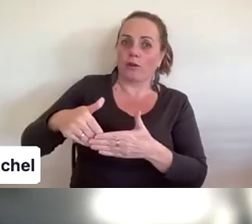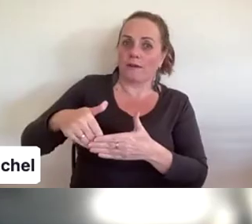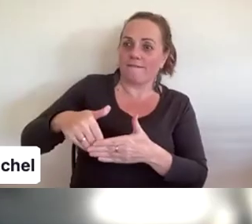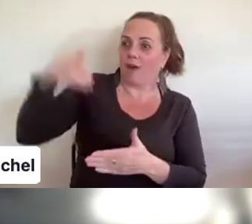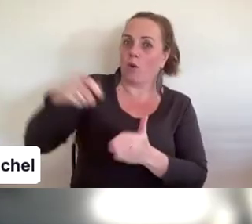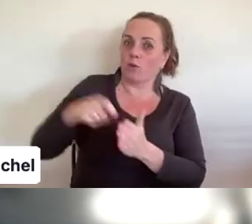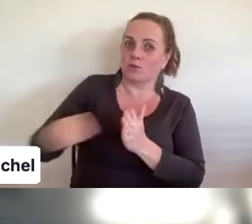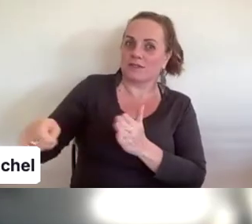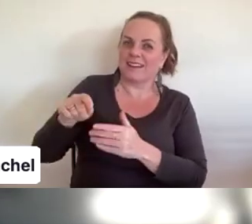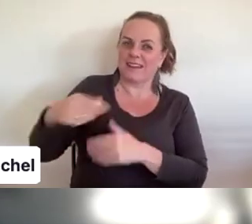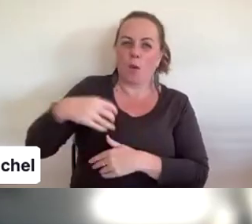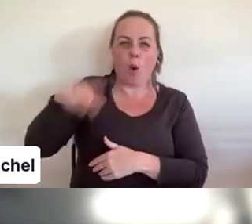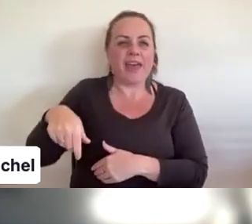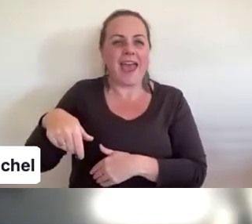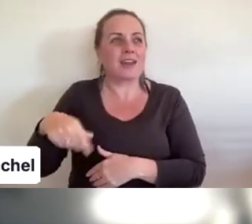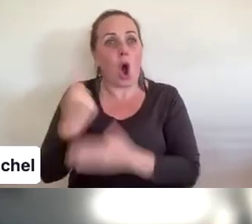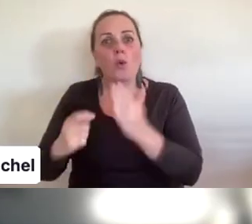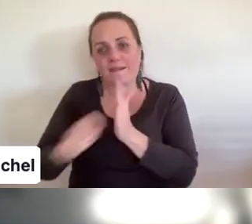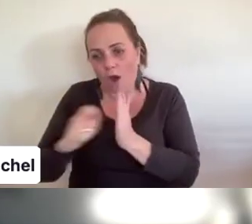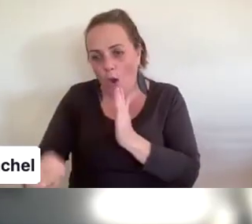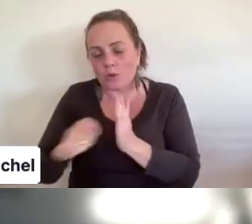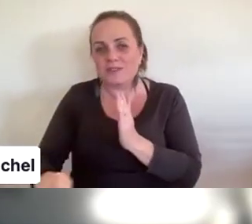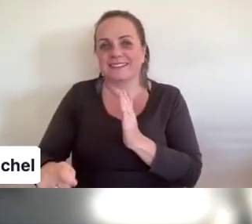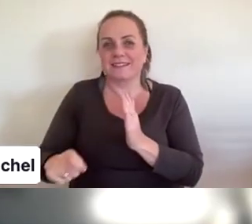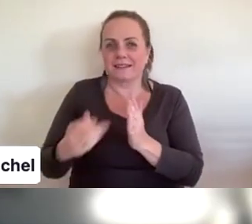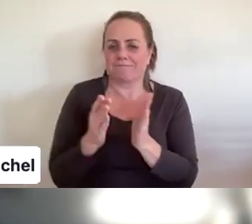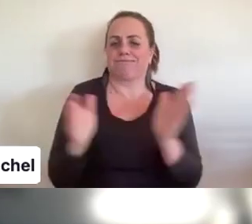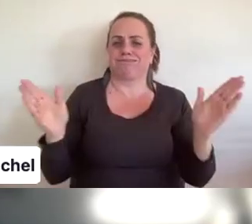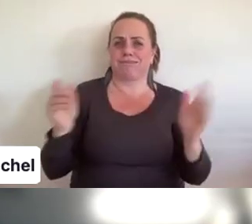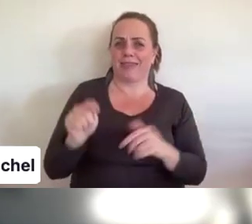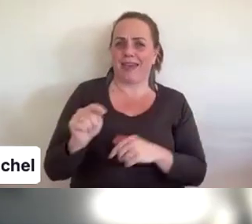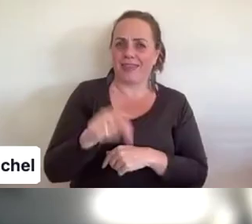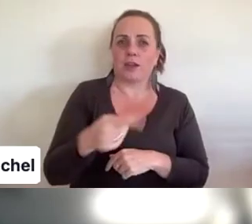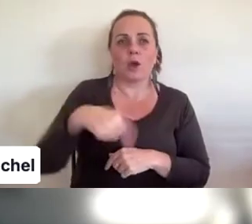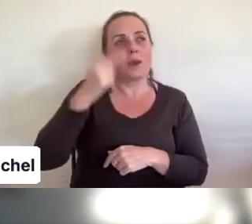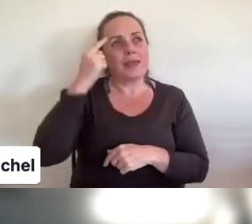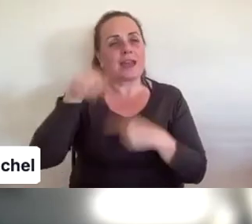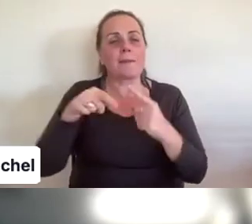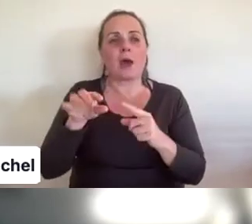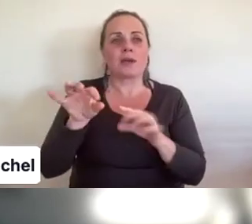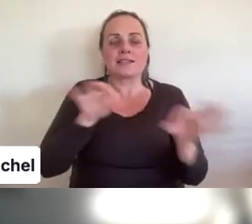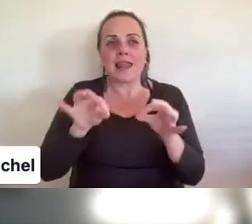it as voting and maybe referenda and maybe select committee submissions as the extent